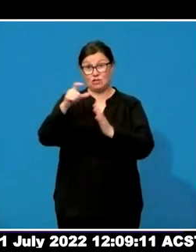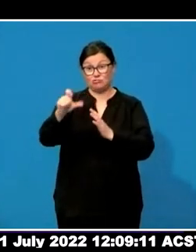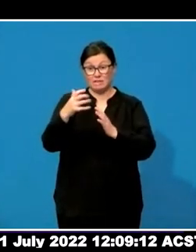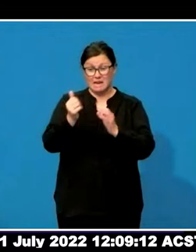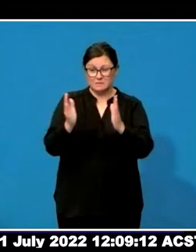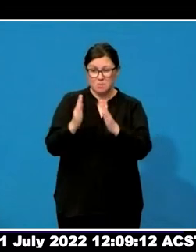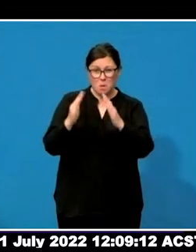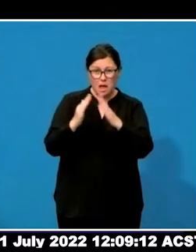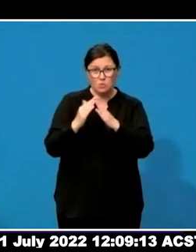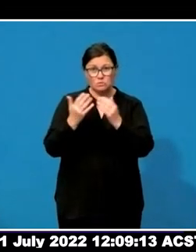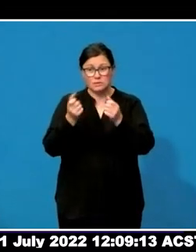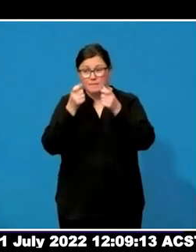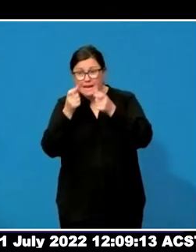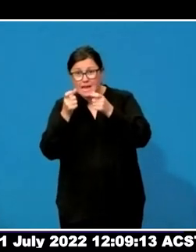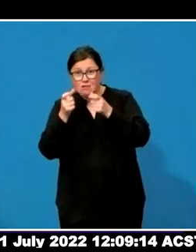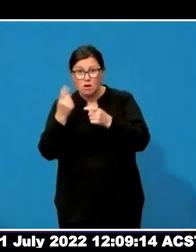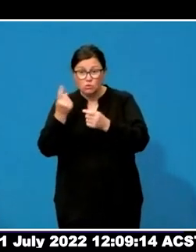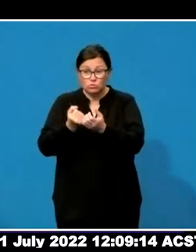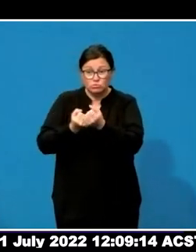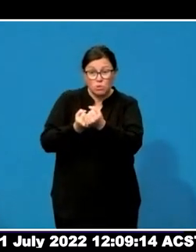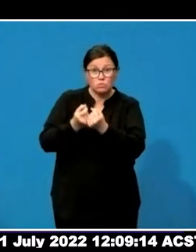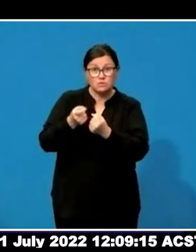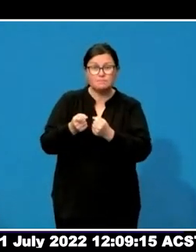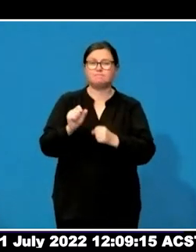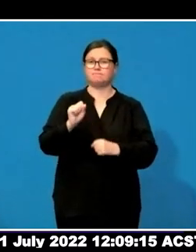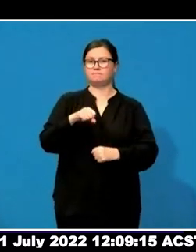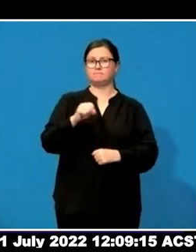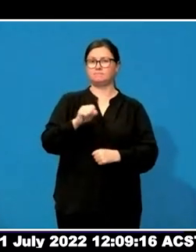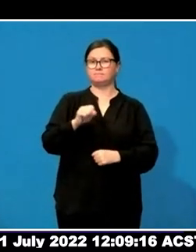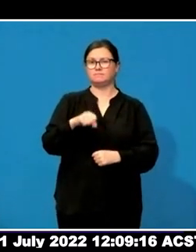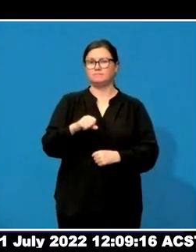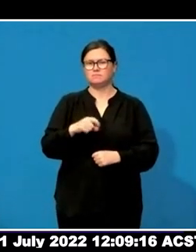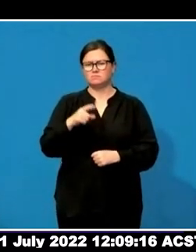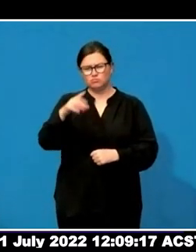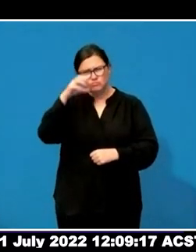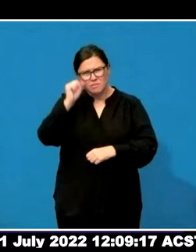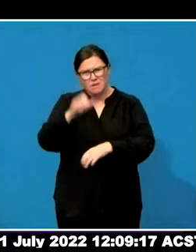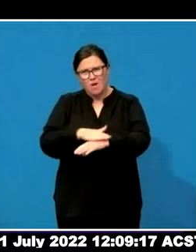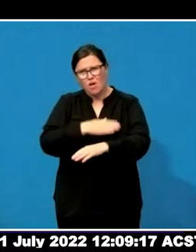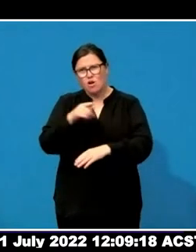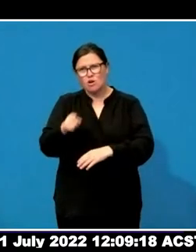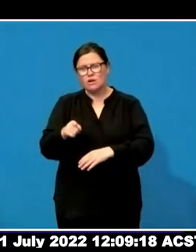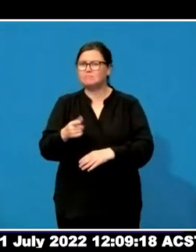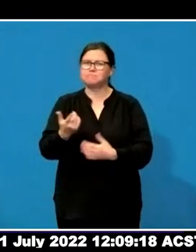supporting him? DAISY: Yeah. MS TARRAGO: Do you remember how long that was for? No. MS TARRAGO: No.